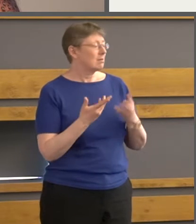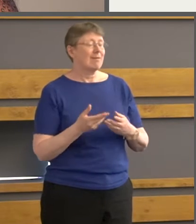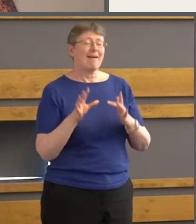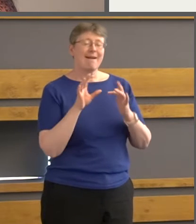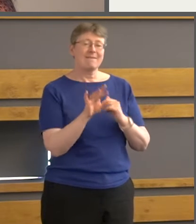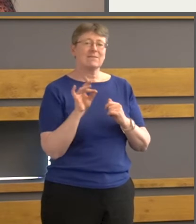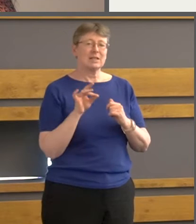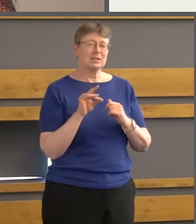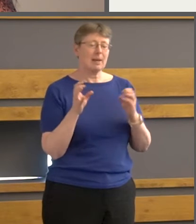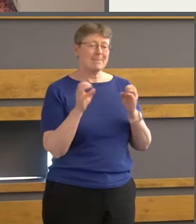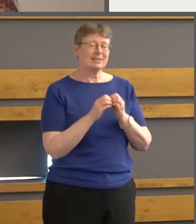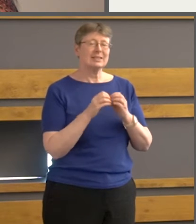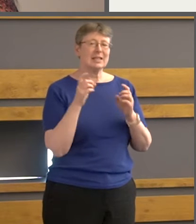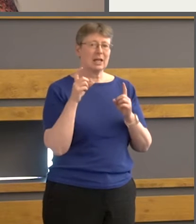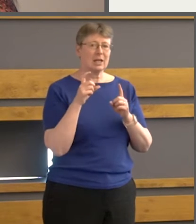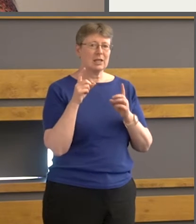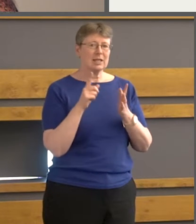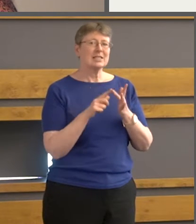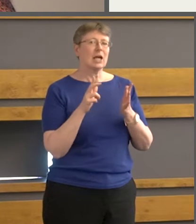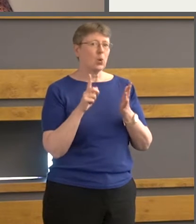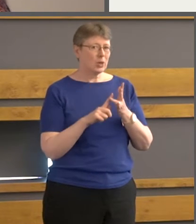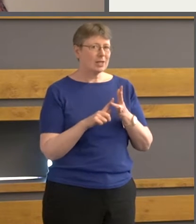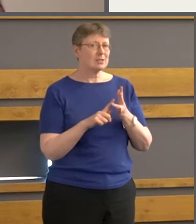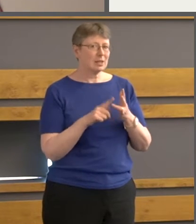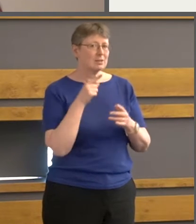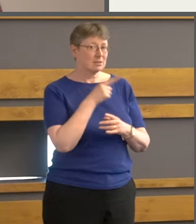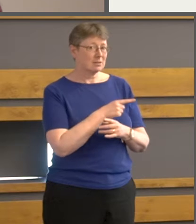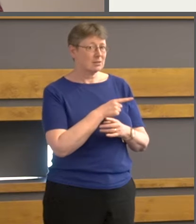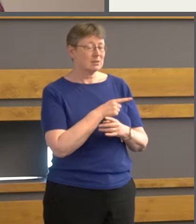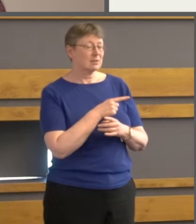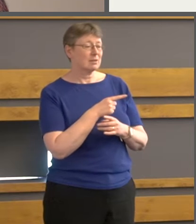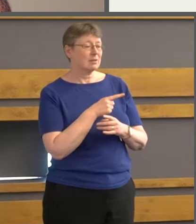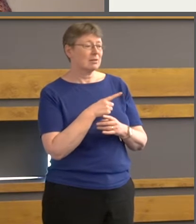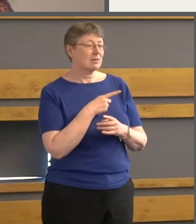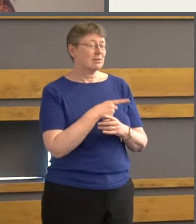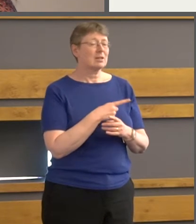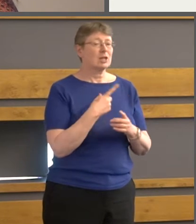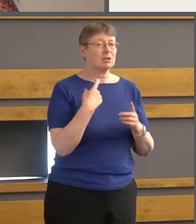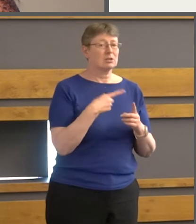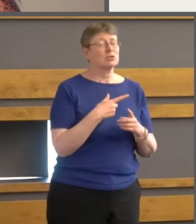Beldina Odenyo Onassis who performed under the name Heir of the Cursed sadly passed away last year.